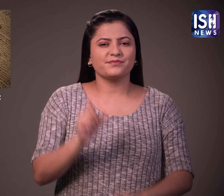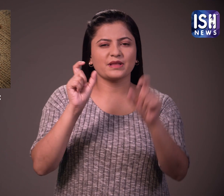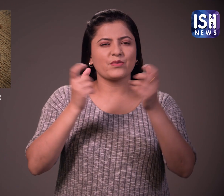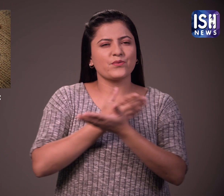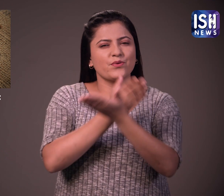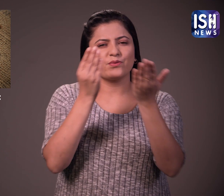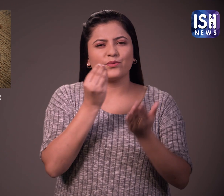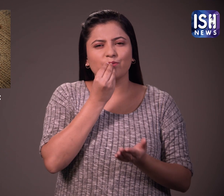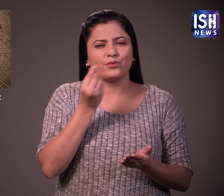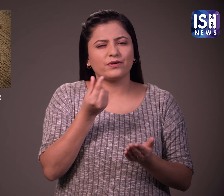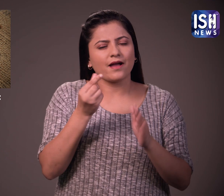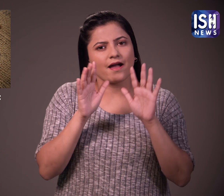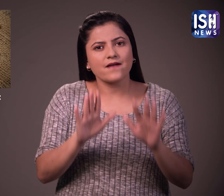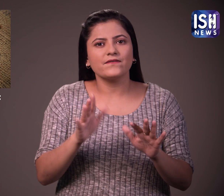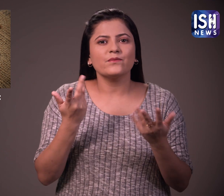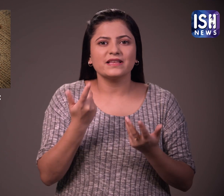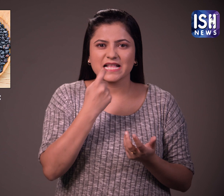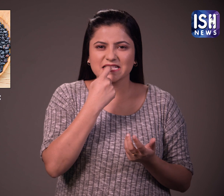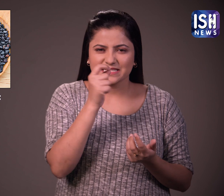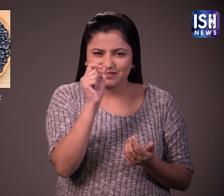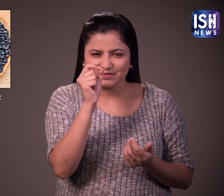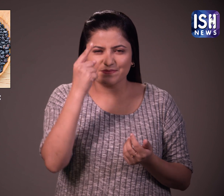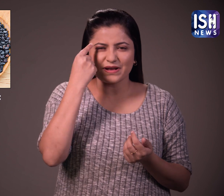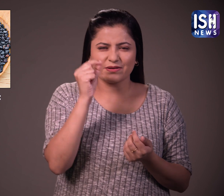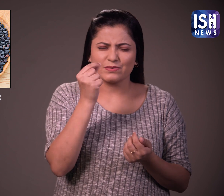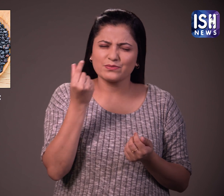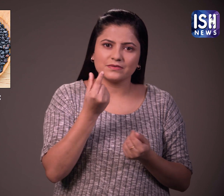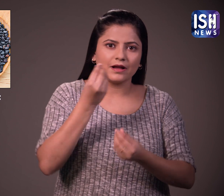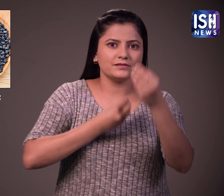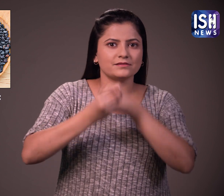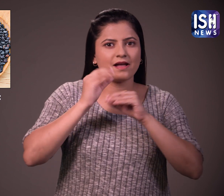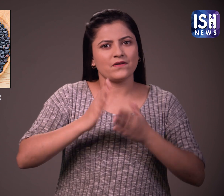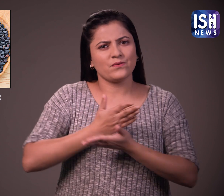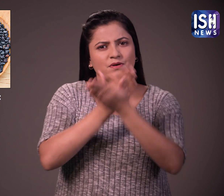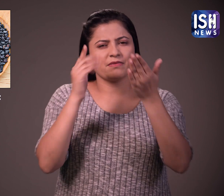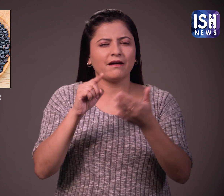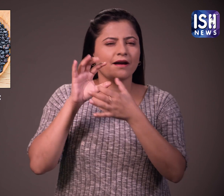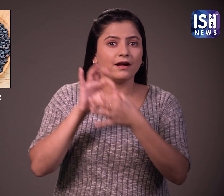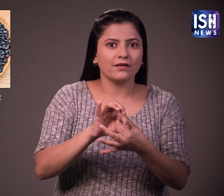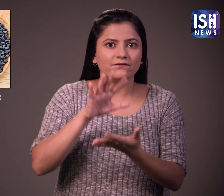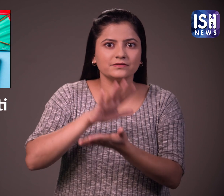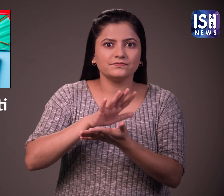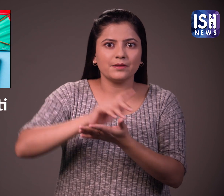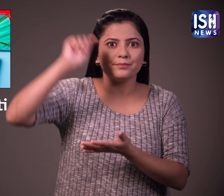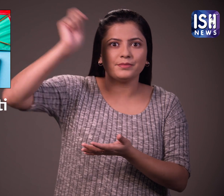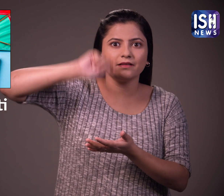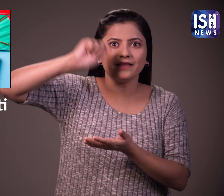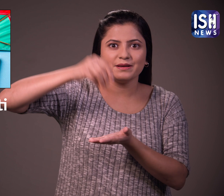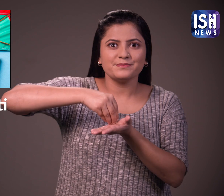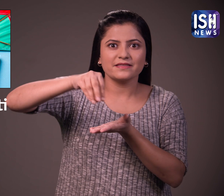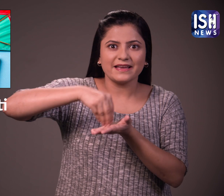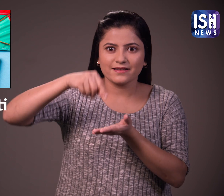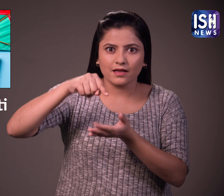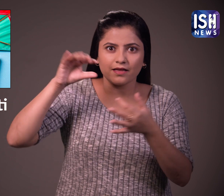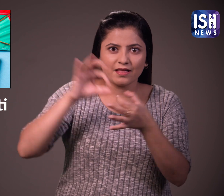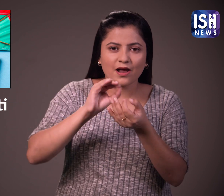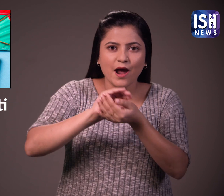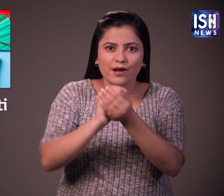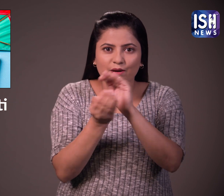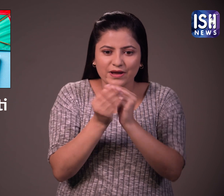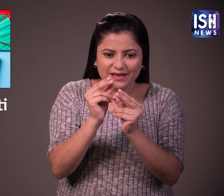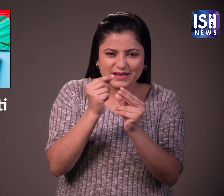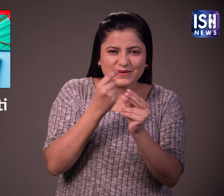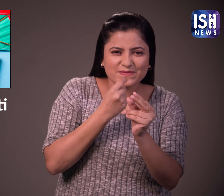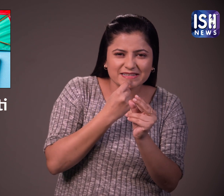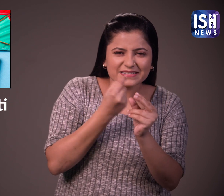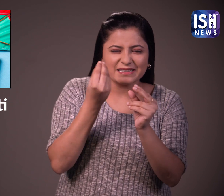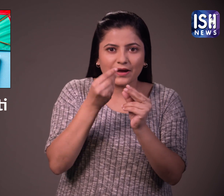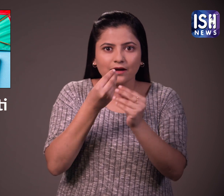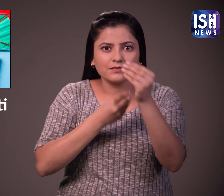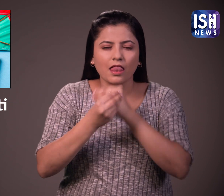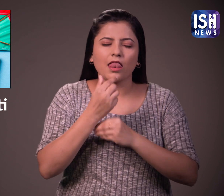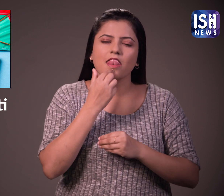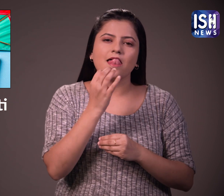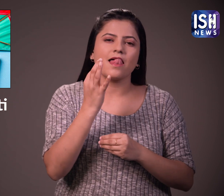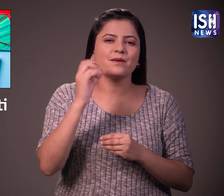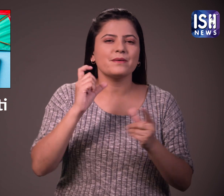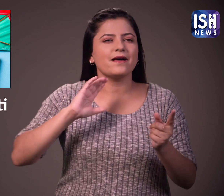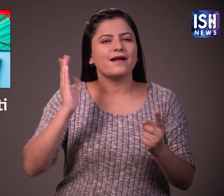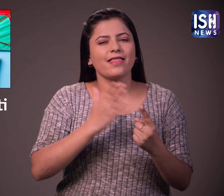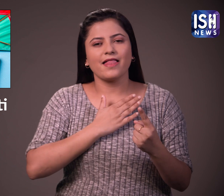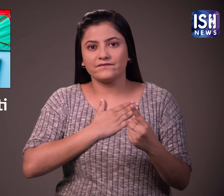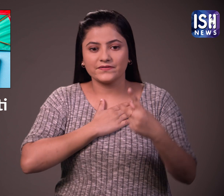You all would have eaten sesame ladoos during the festival of Makar Sankranti. They are delicious and loved by all.